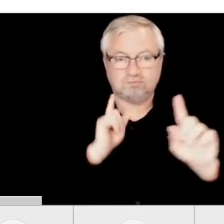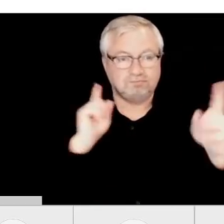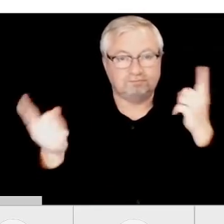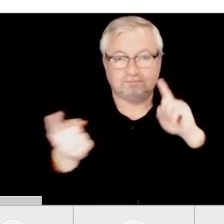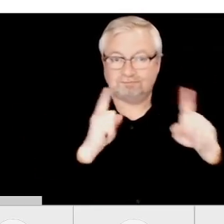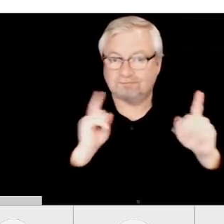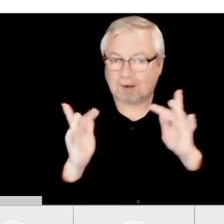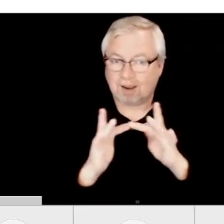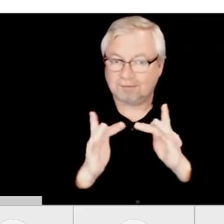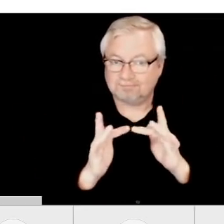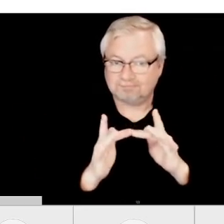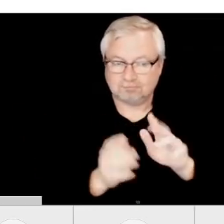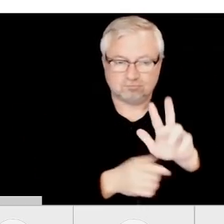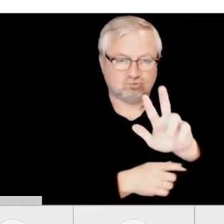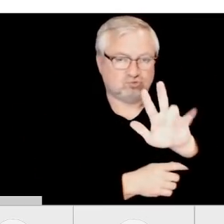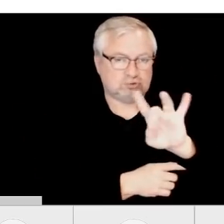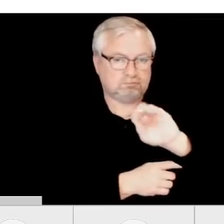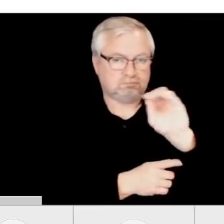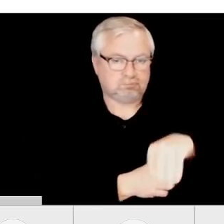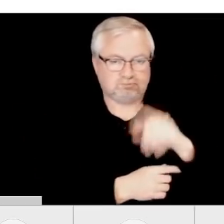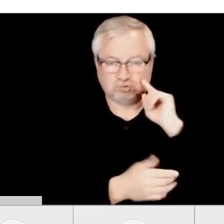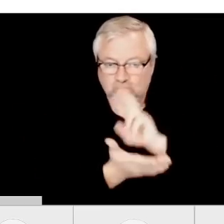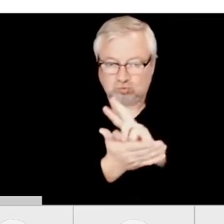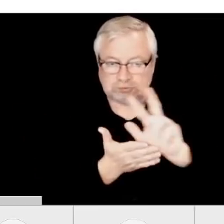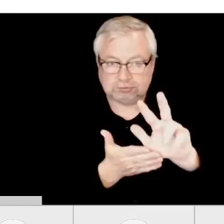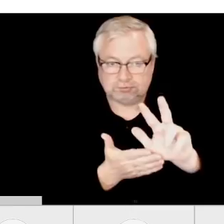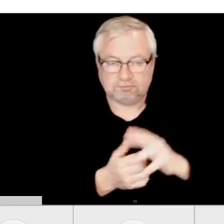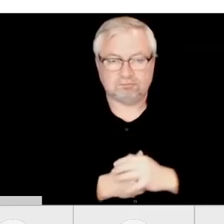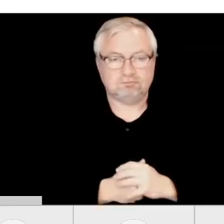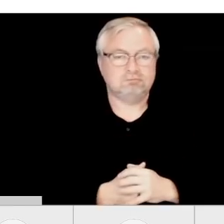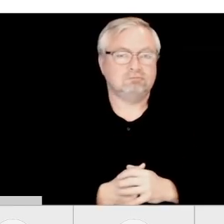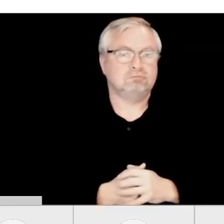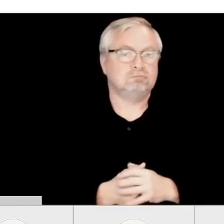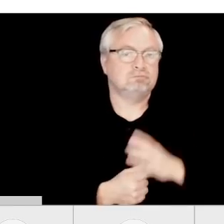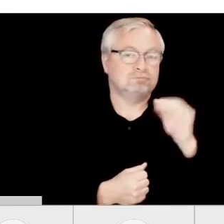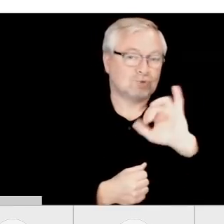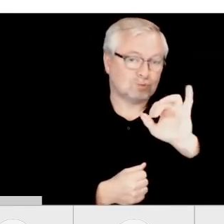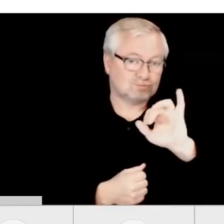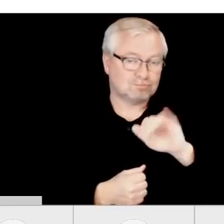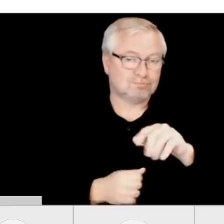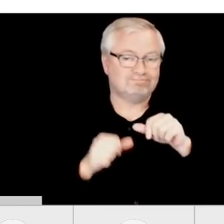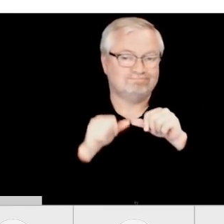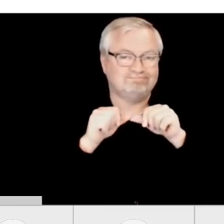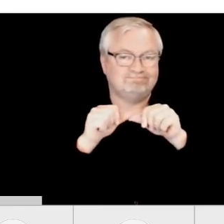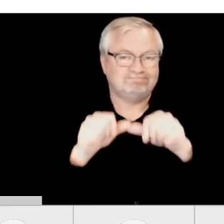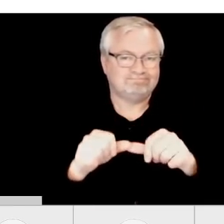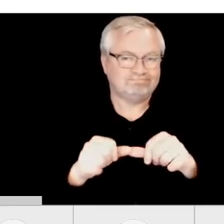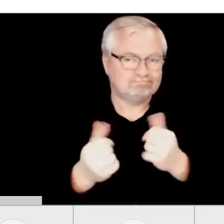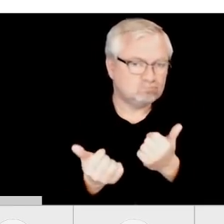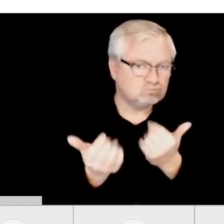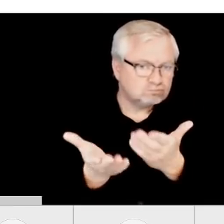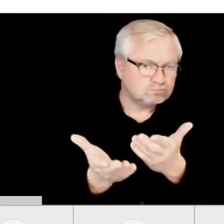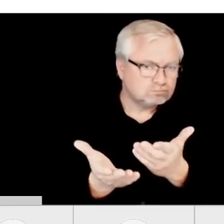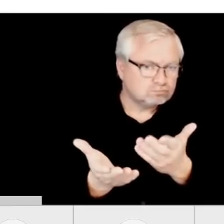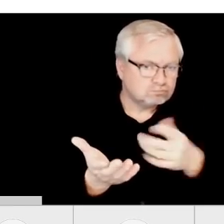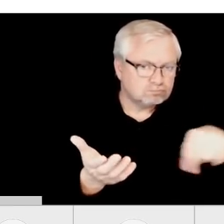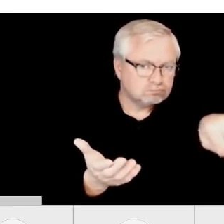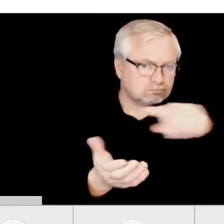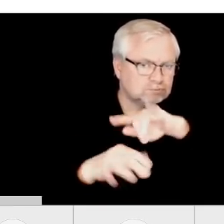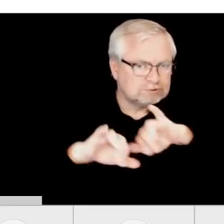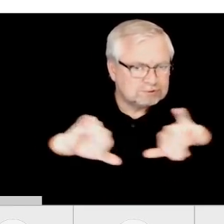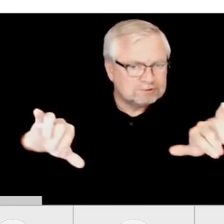three weeks and ongoing recommendation for staying at home for people most